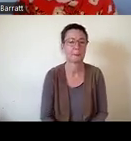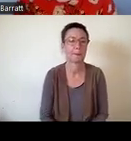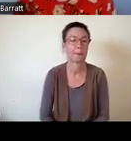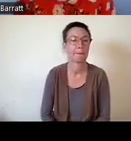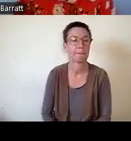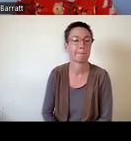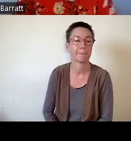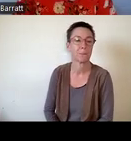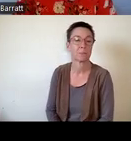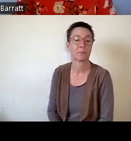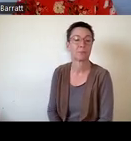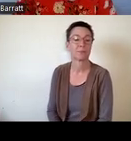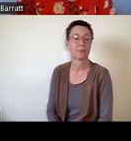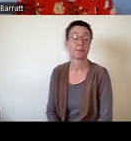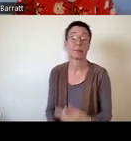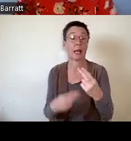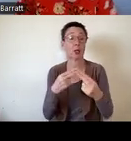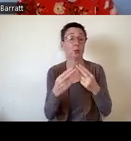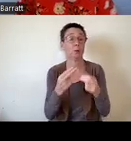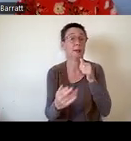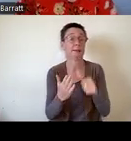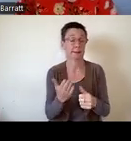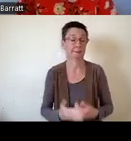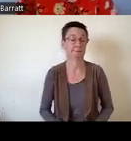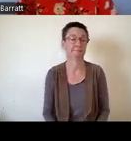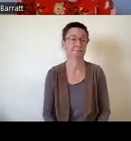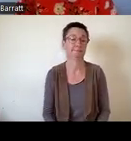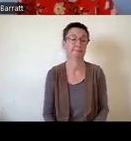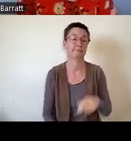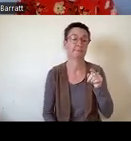Then we have newsletters. This one's from Social for Good.